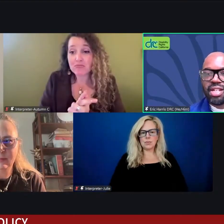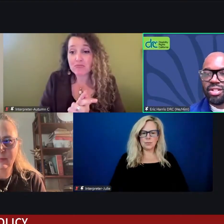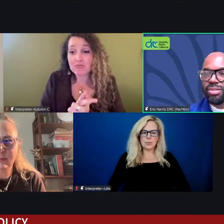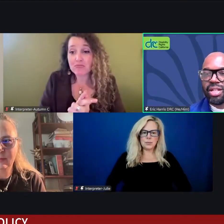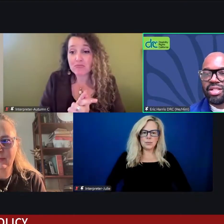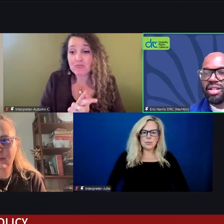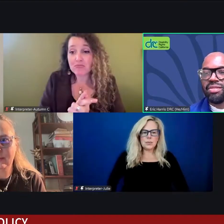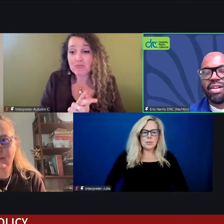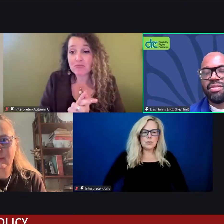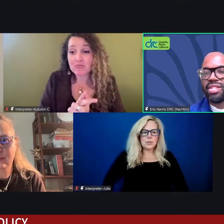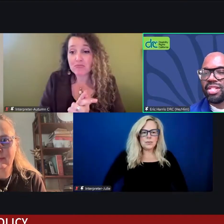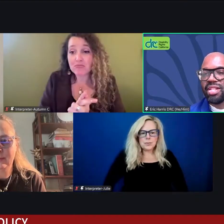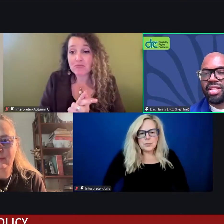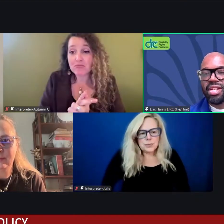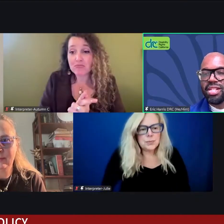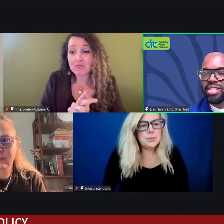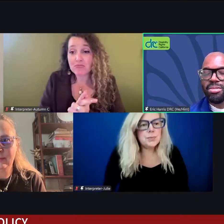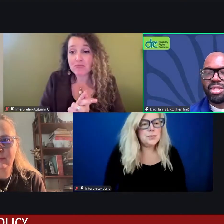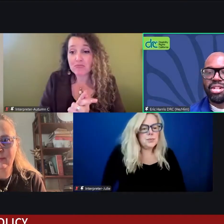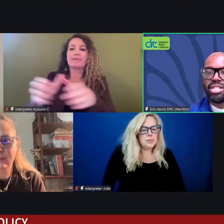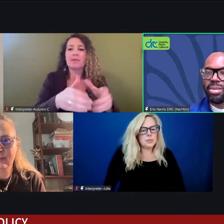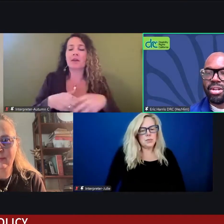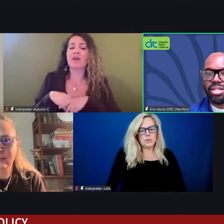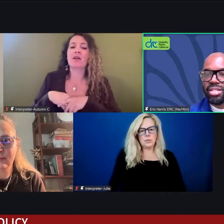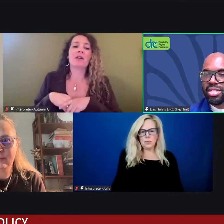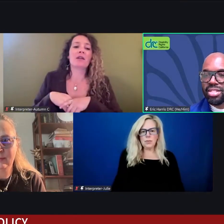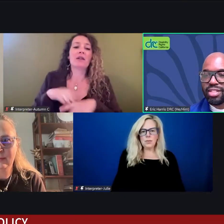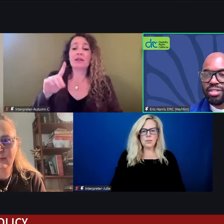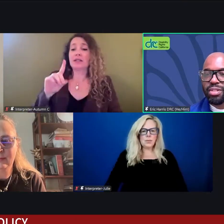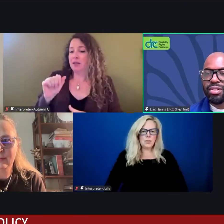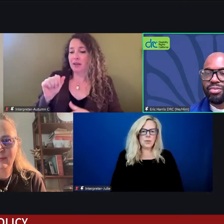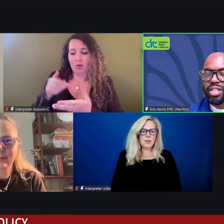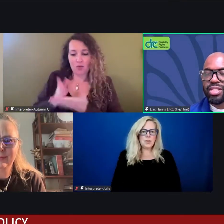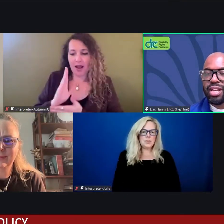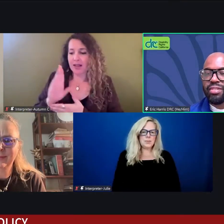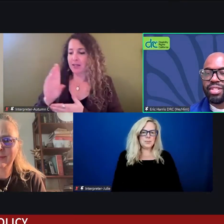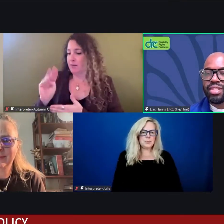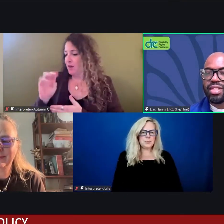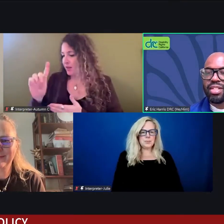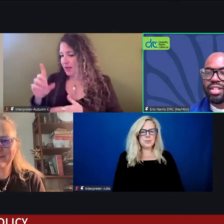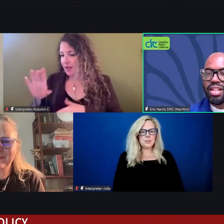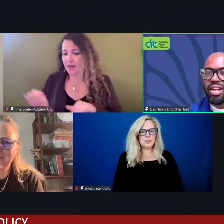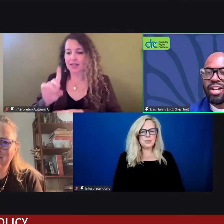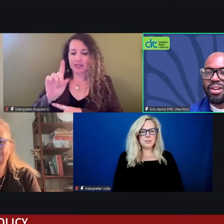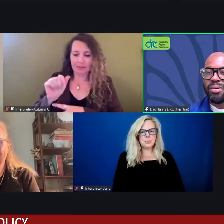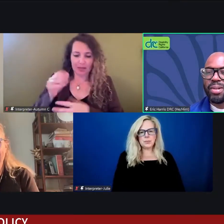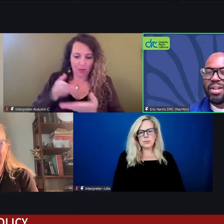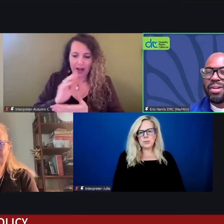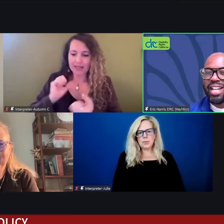that do legislative advocacy. Disability Rights Maryland does disability rights advocacy. Um,